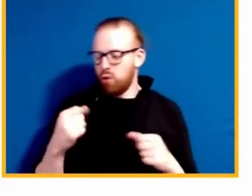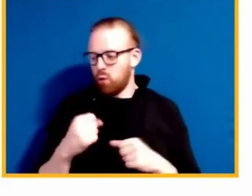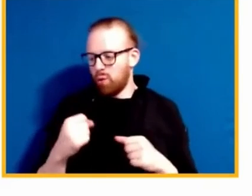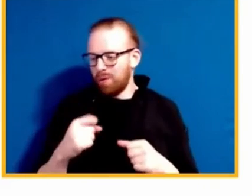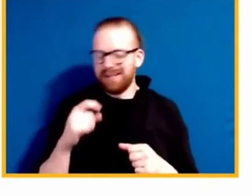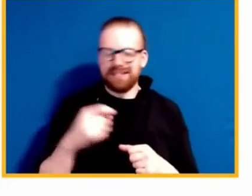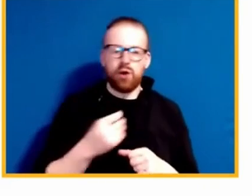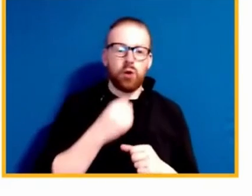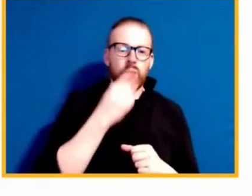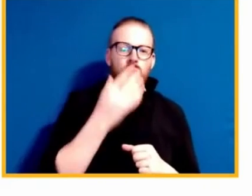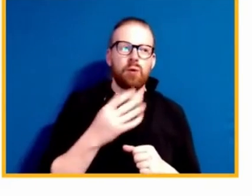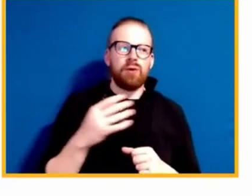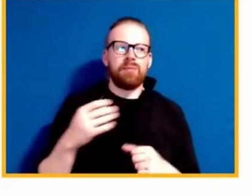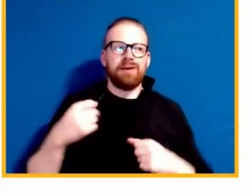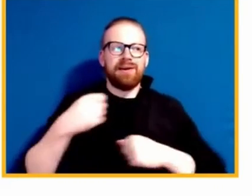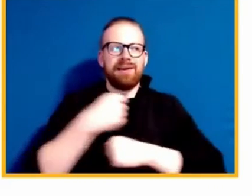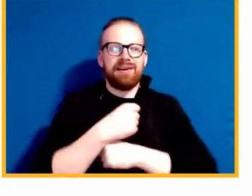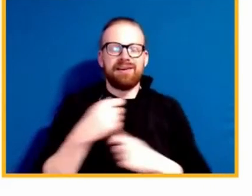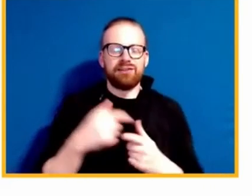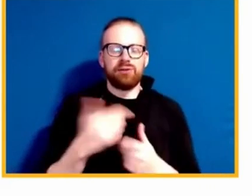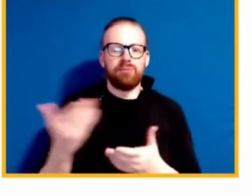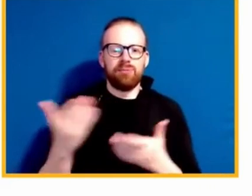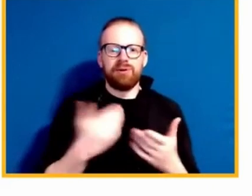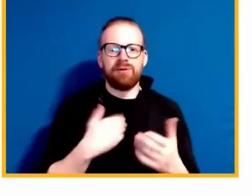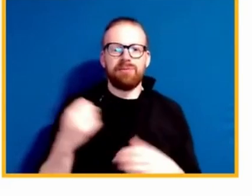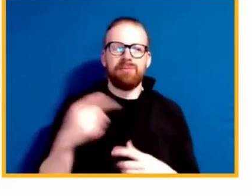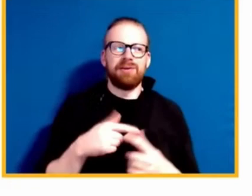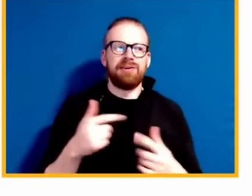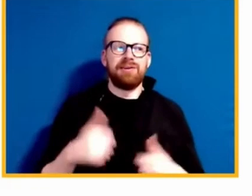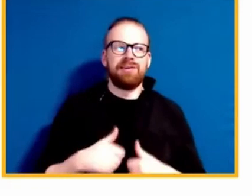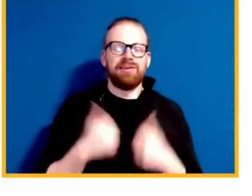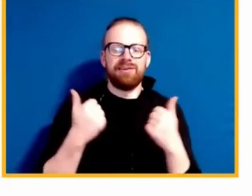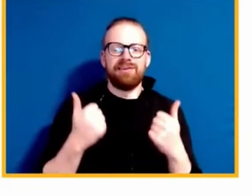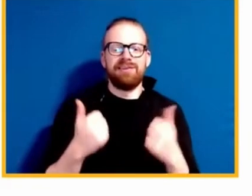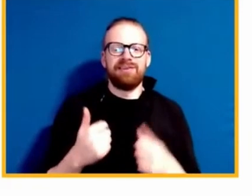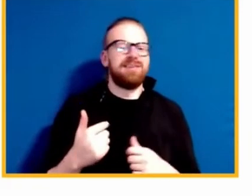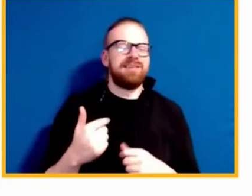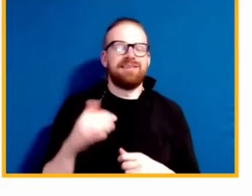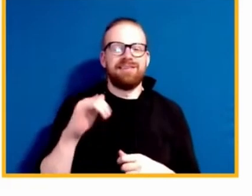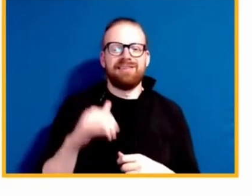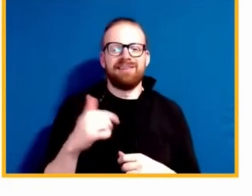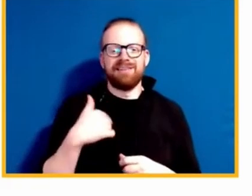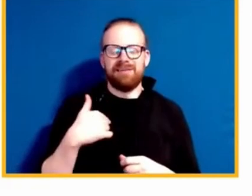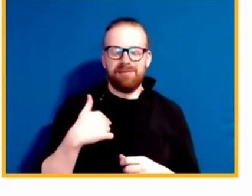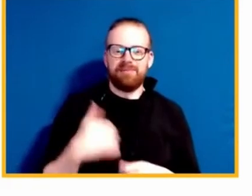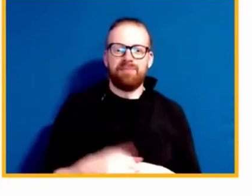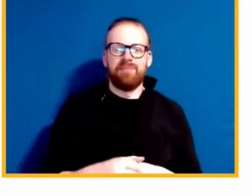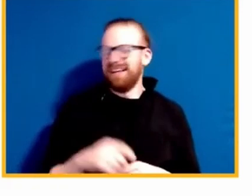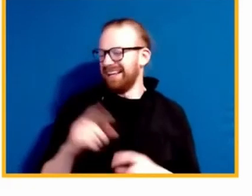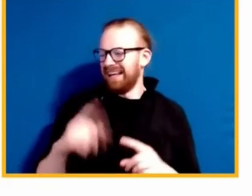warm fluffy fursuit hugs to bring me back to life. Wait, is that just me again? That's just me, isn't it? No, that can't be just me.